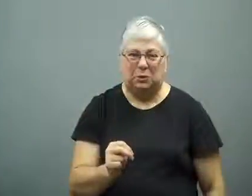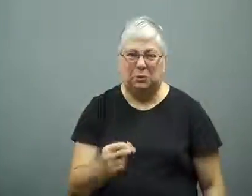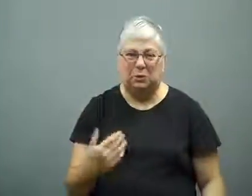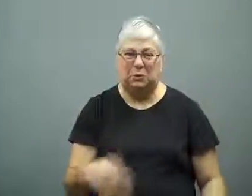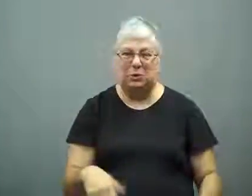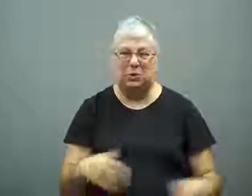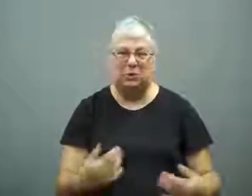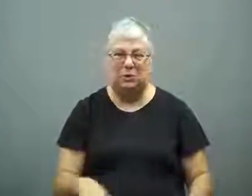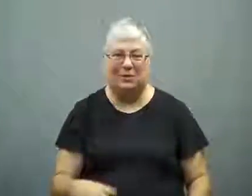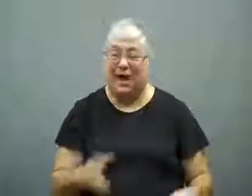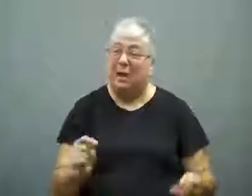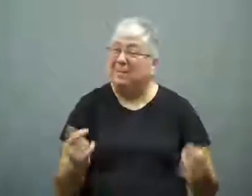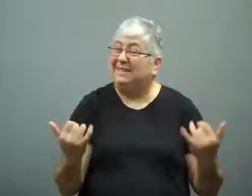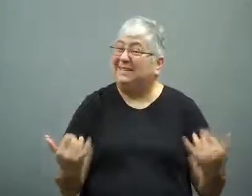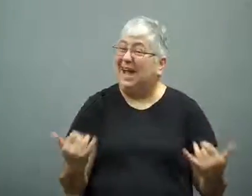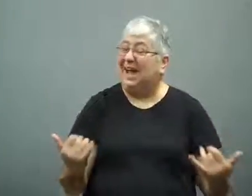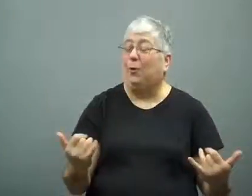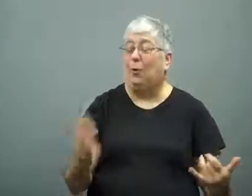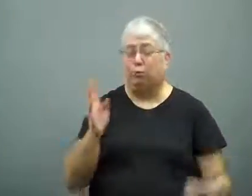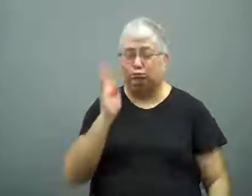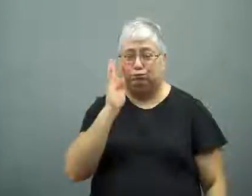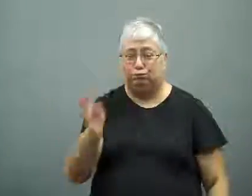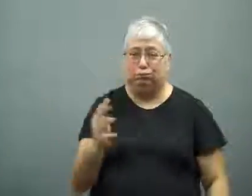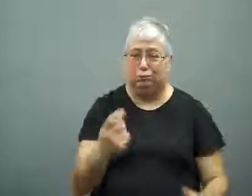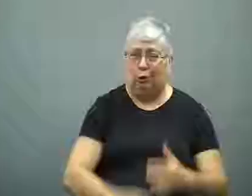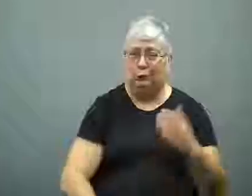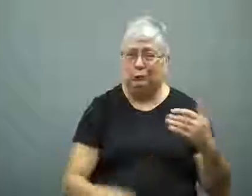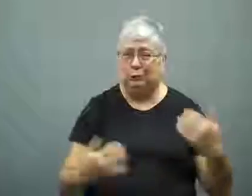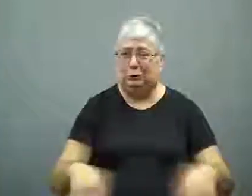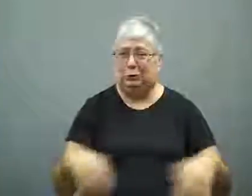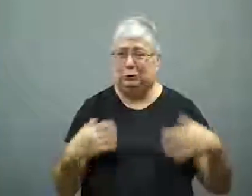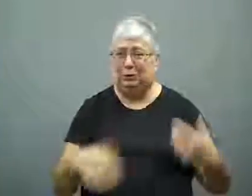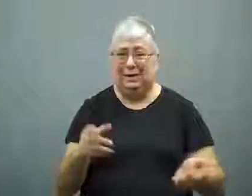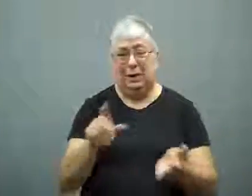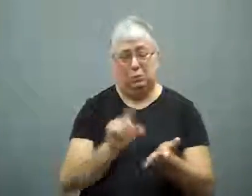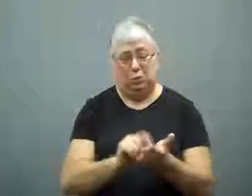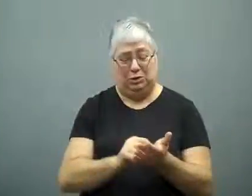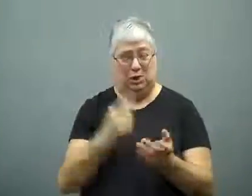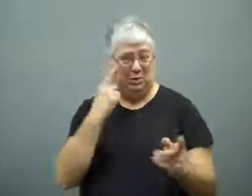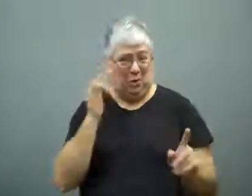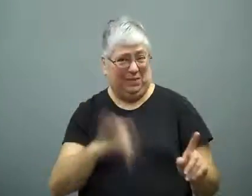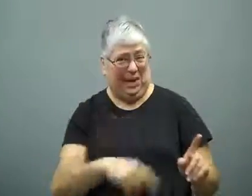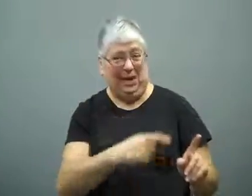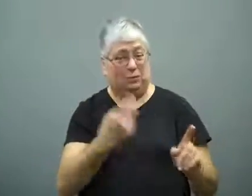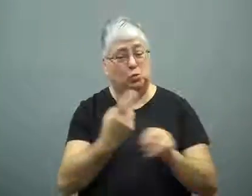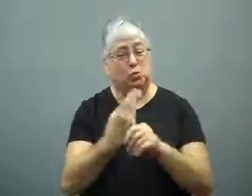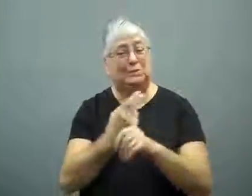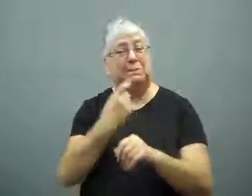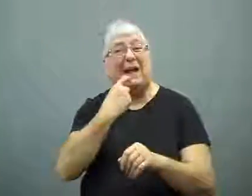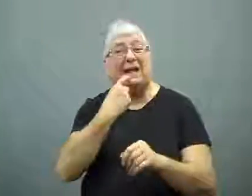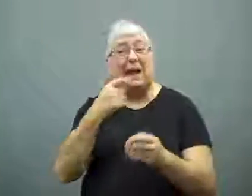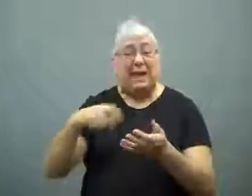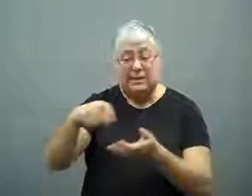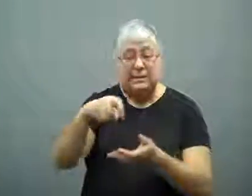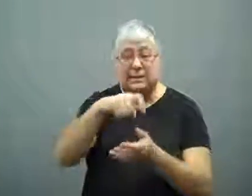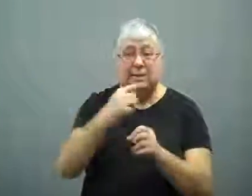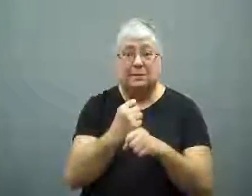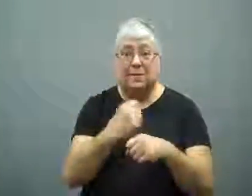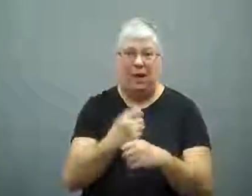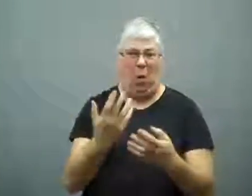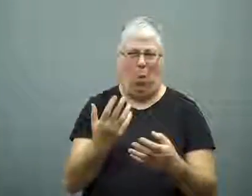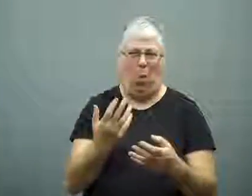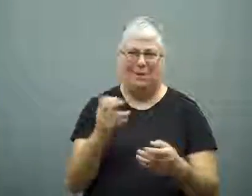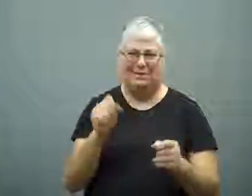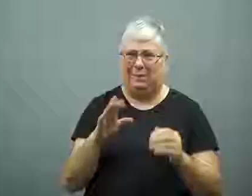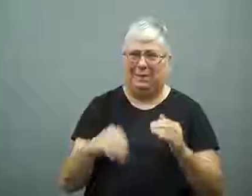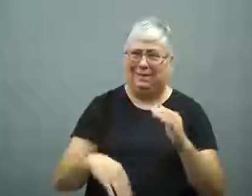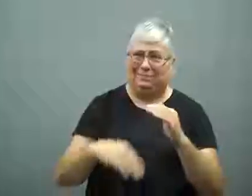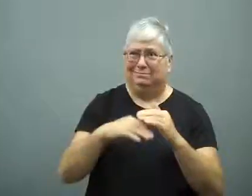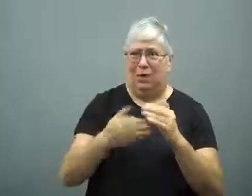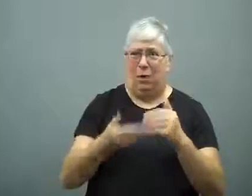It would be prohibitively expensive, though, a metal printing machine